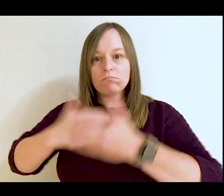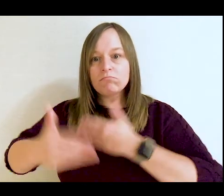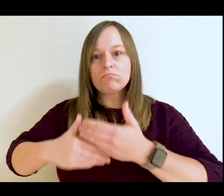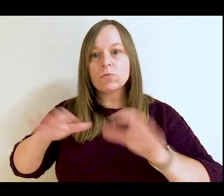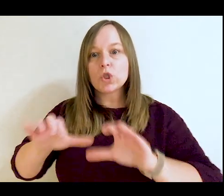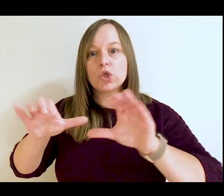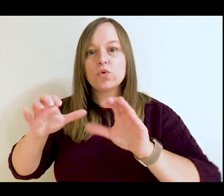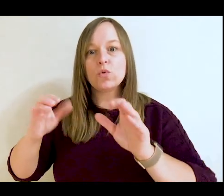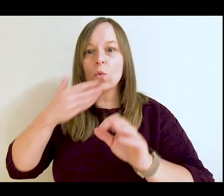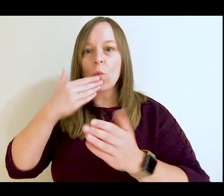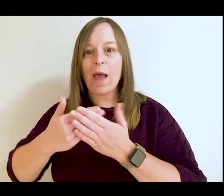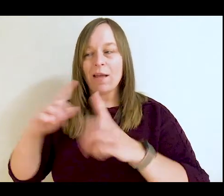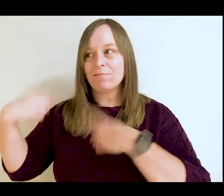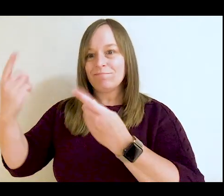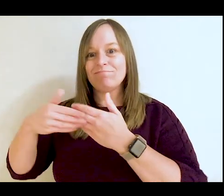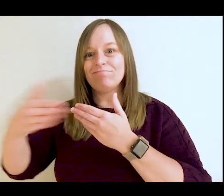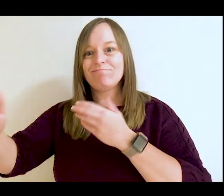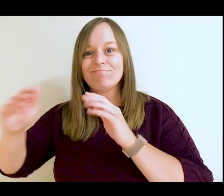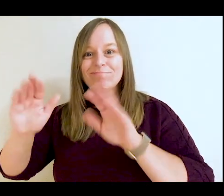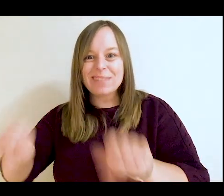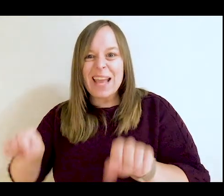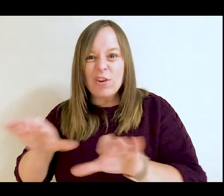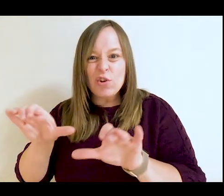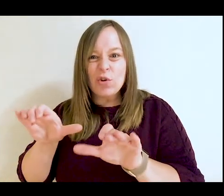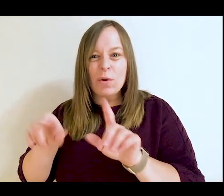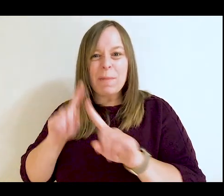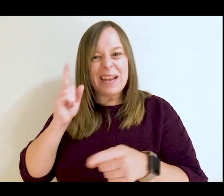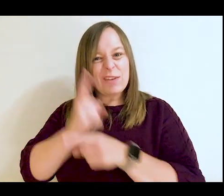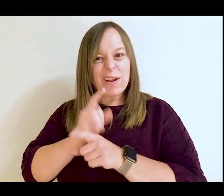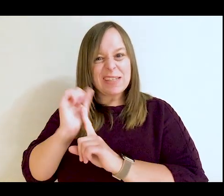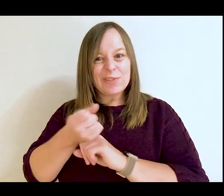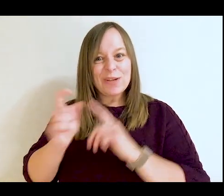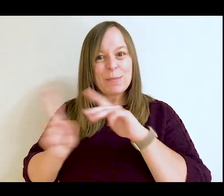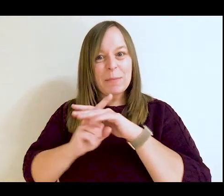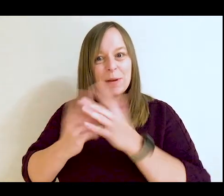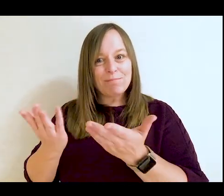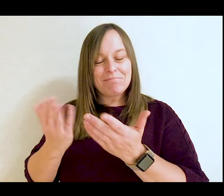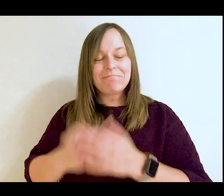productive and do as well as I've always been capable doing. I just needed the right circumstances.